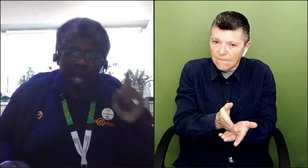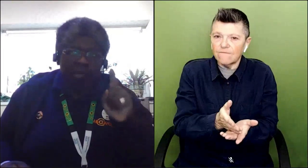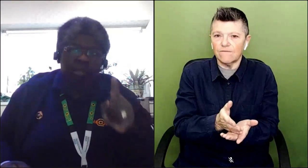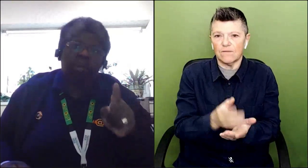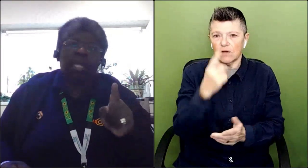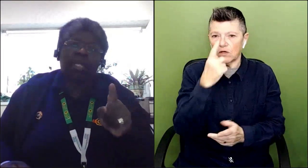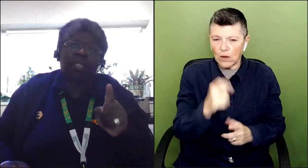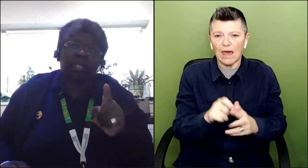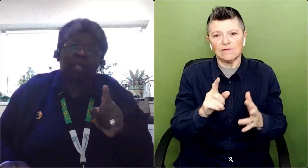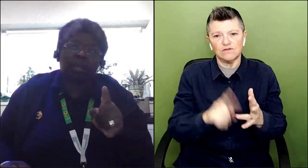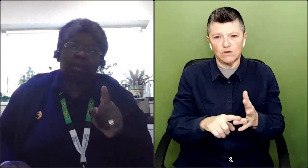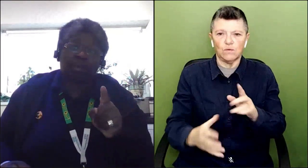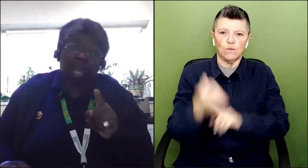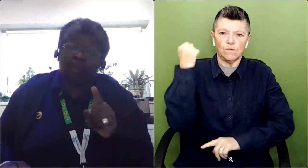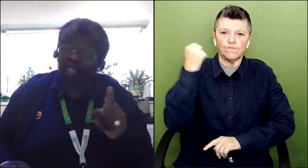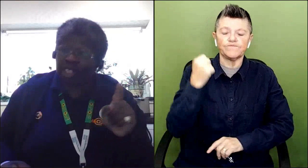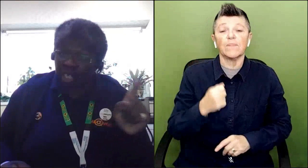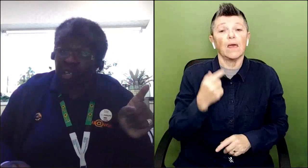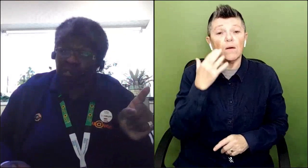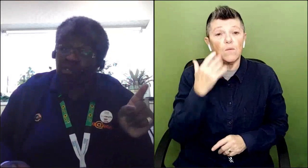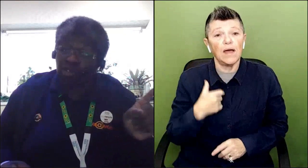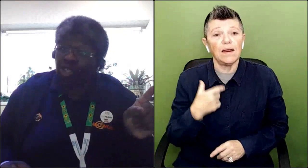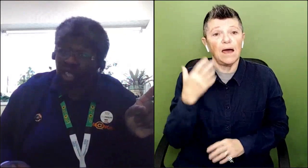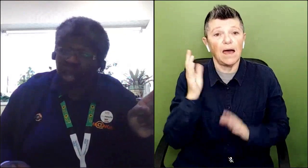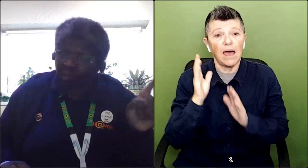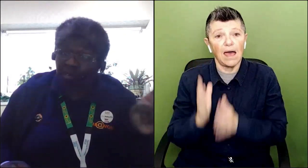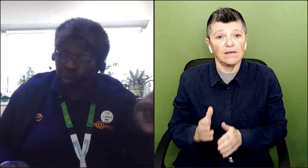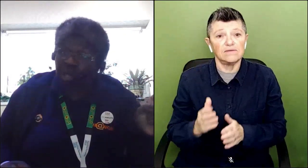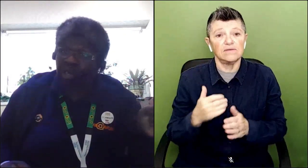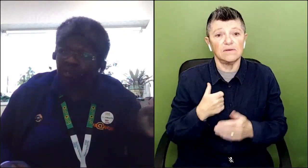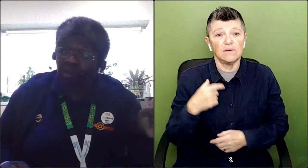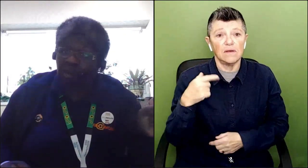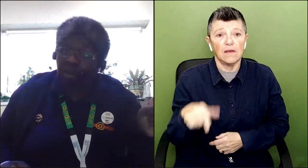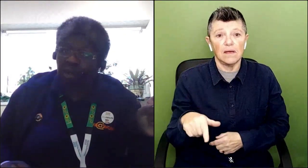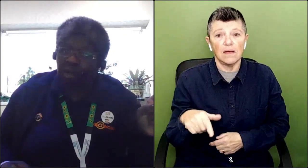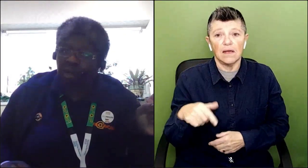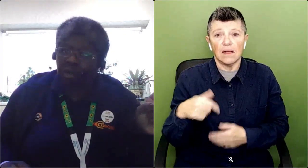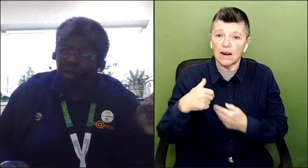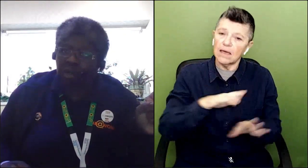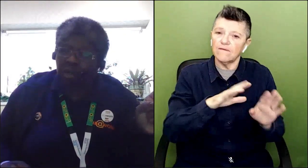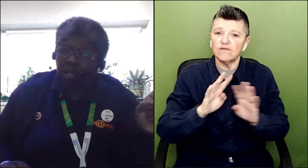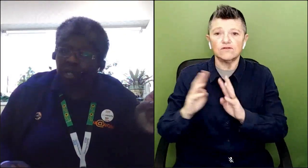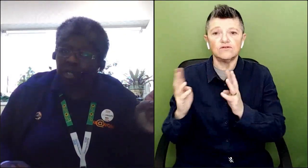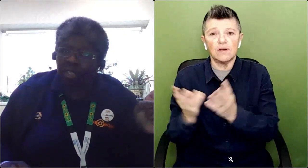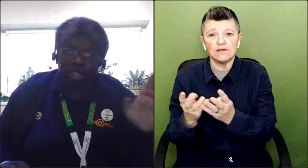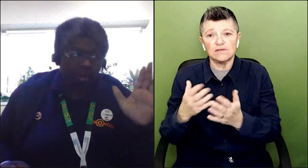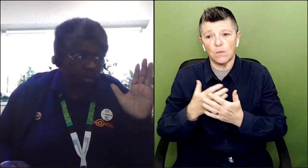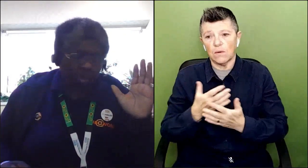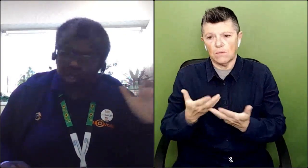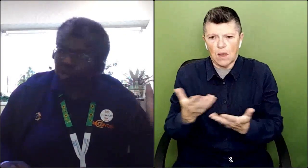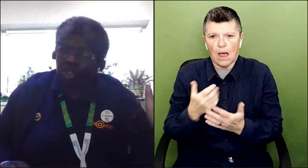When I was faced with having to leave the trust that I loved working for to produce